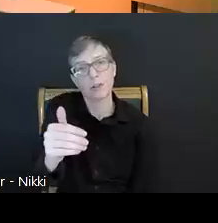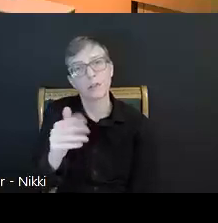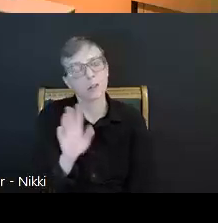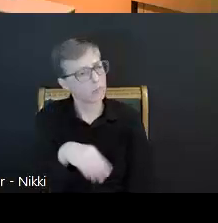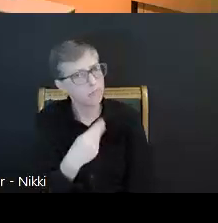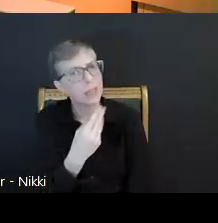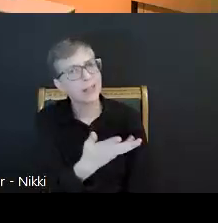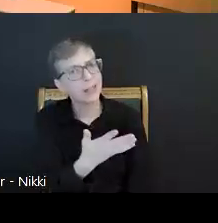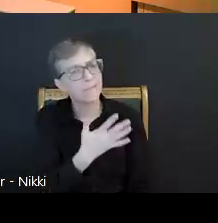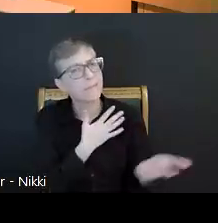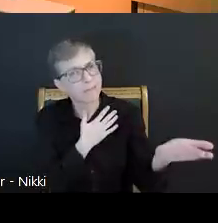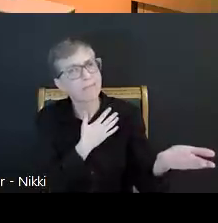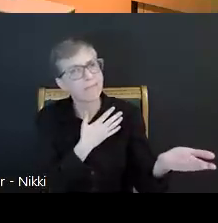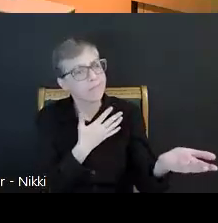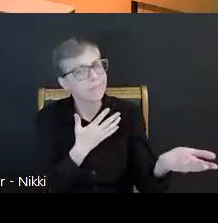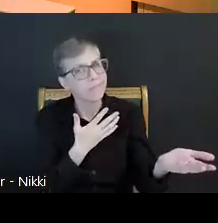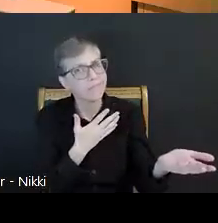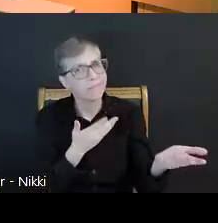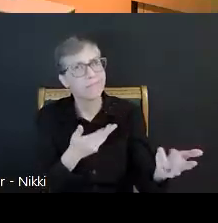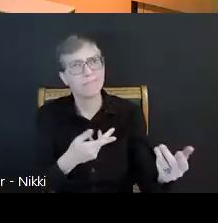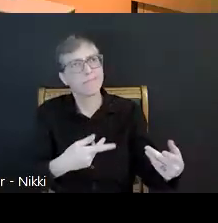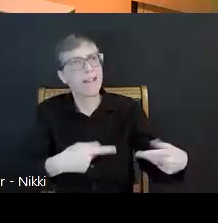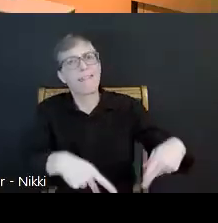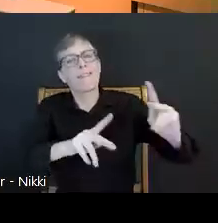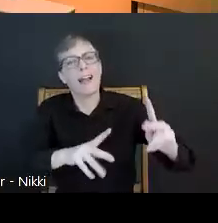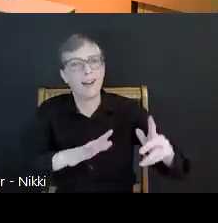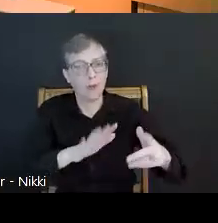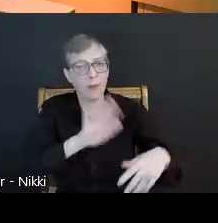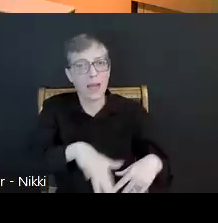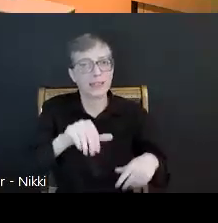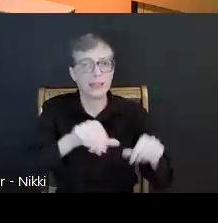solve with them collaboratively about how to manage all of the different things um going on